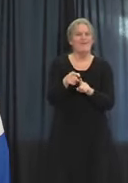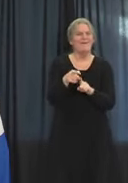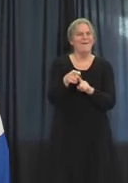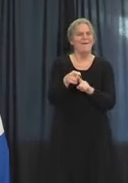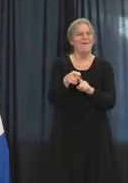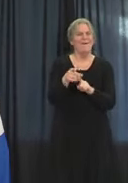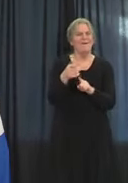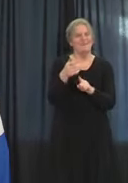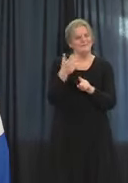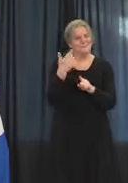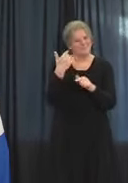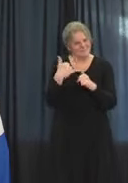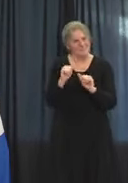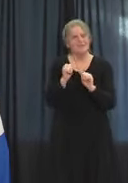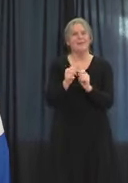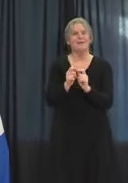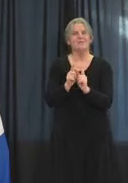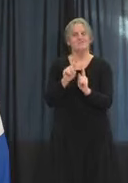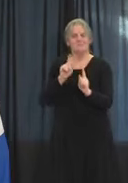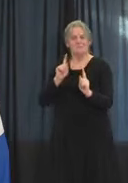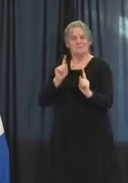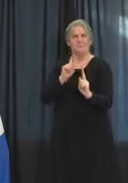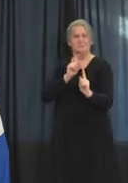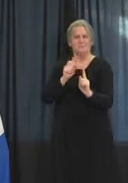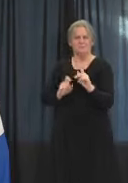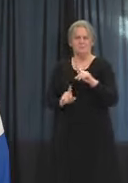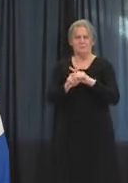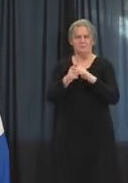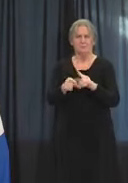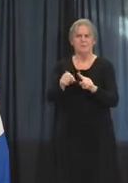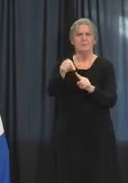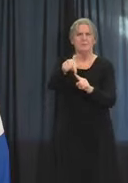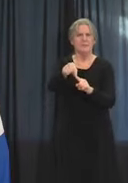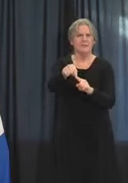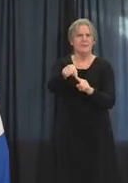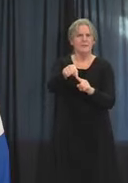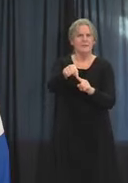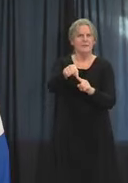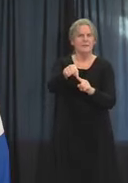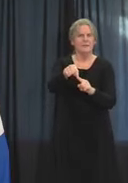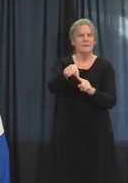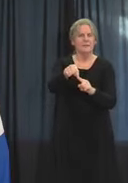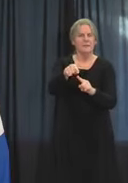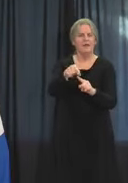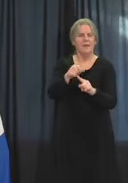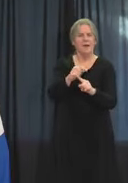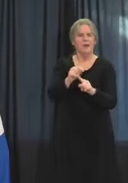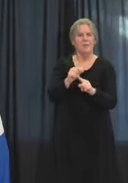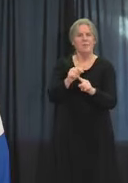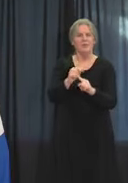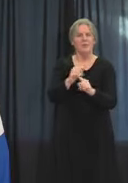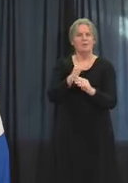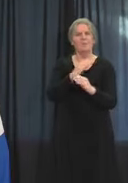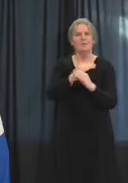social distancing, with social spacing will prevent the